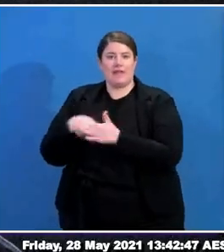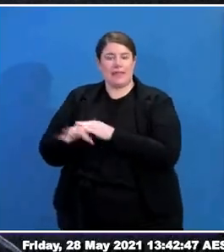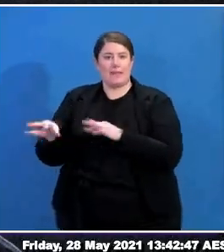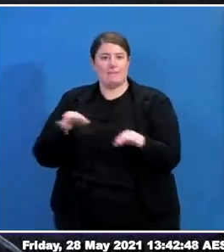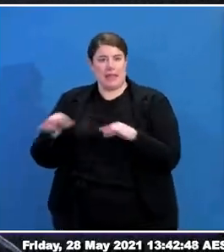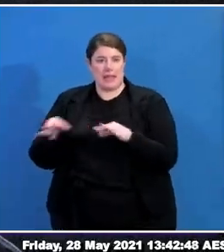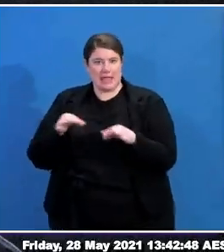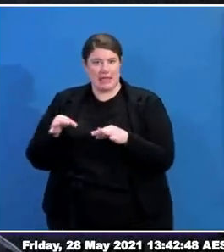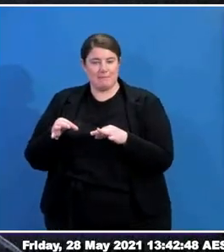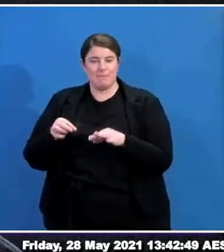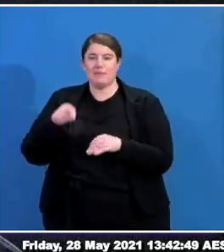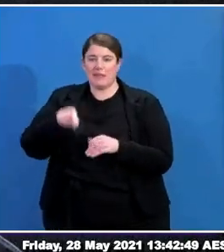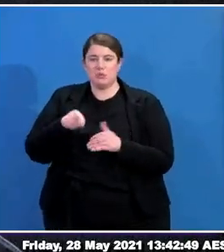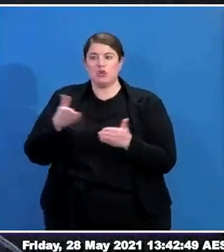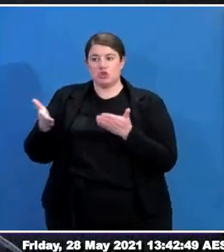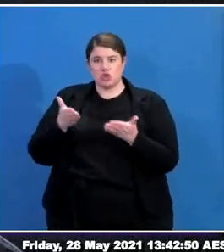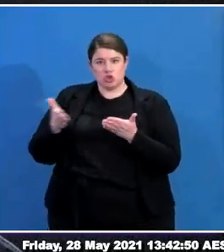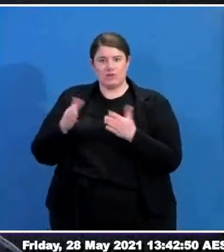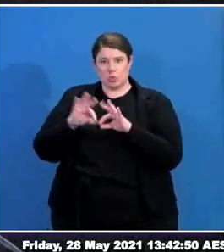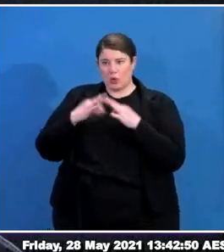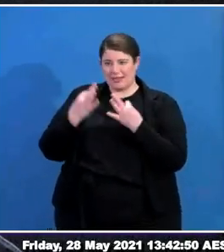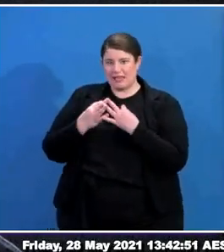where the service agreement provides that good clarity between the